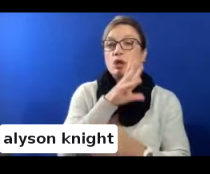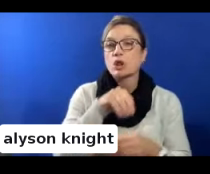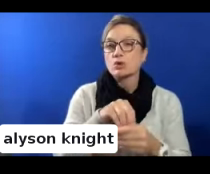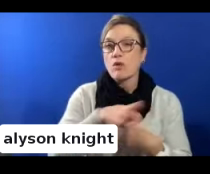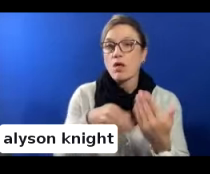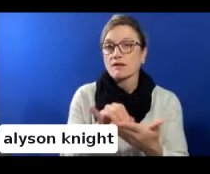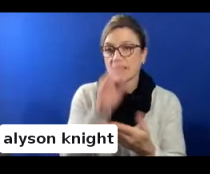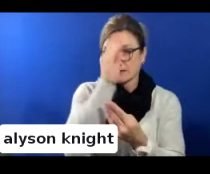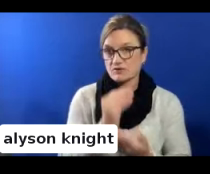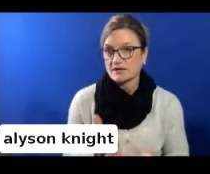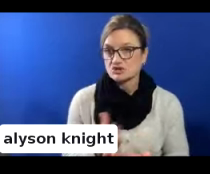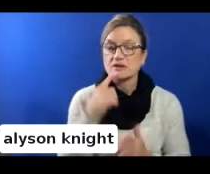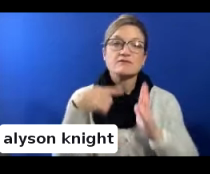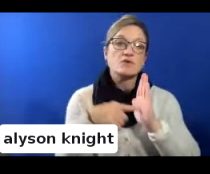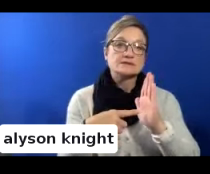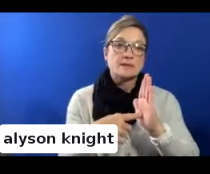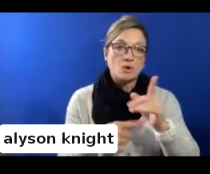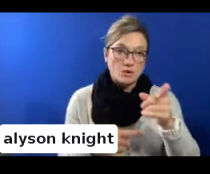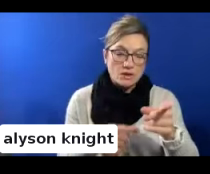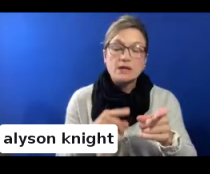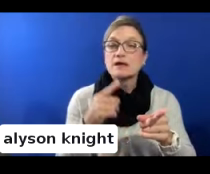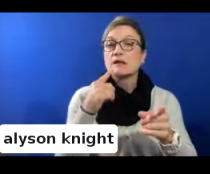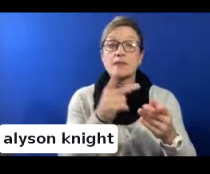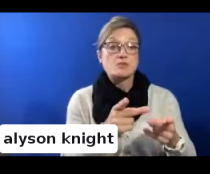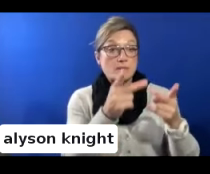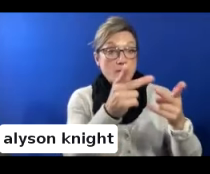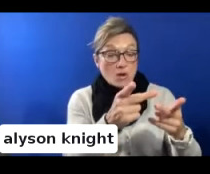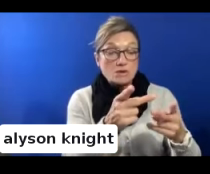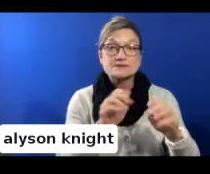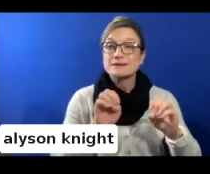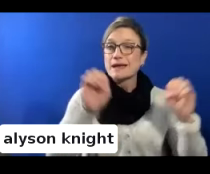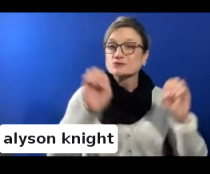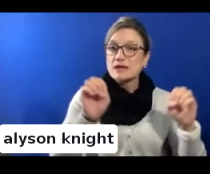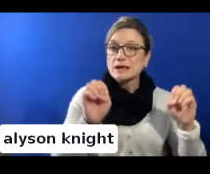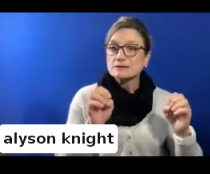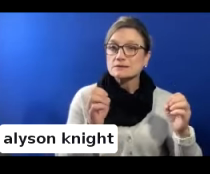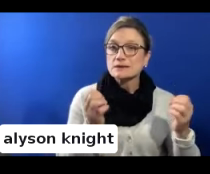An example, the proposed exercise equipment is no longer available.